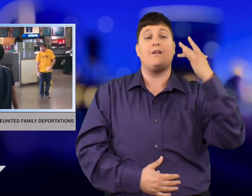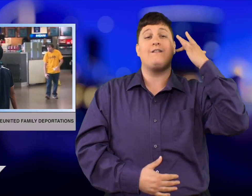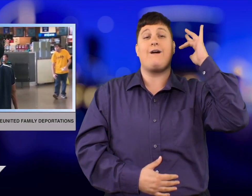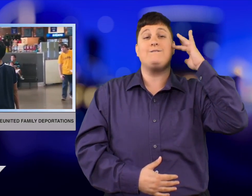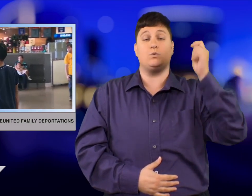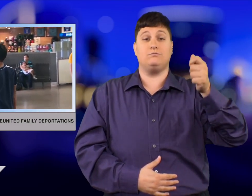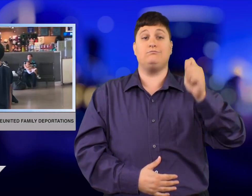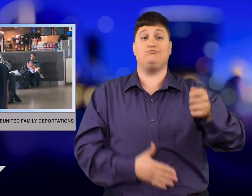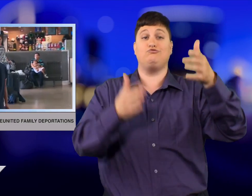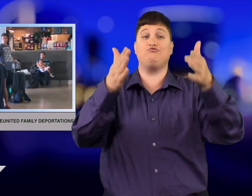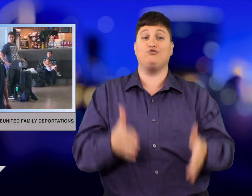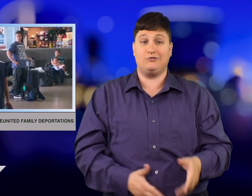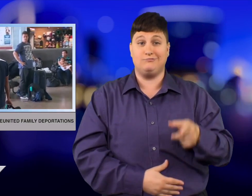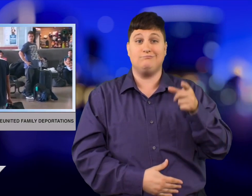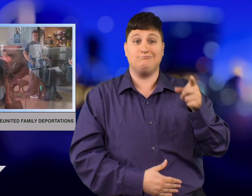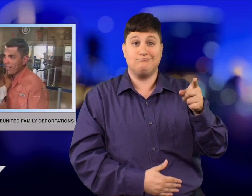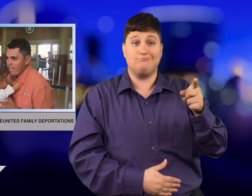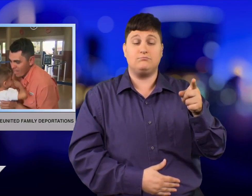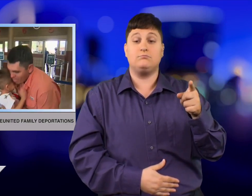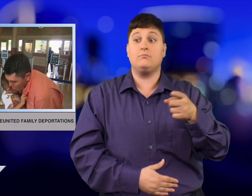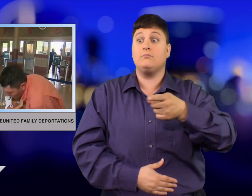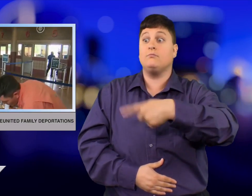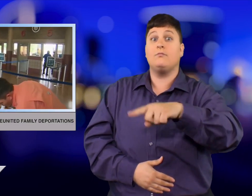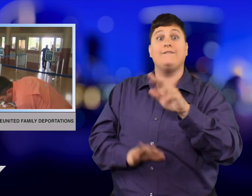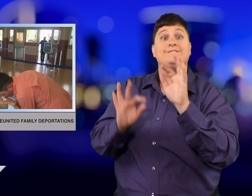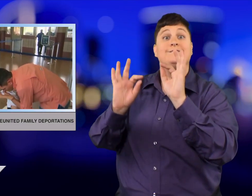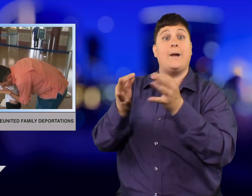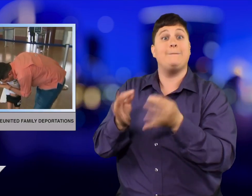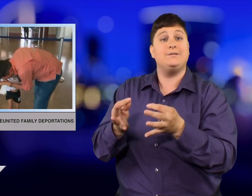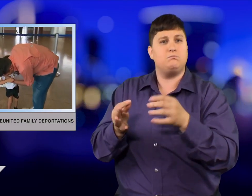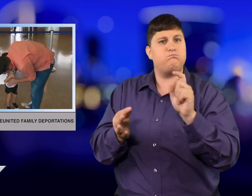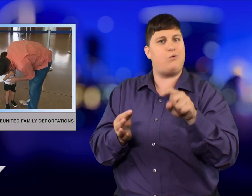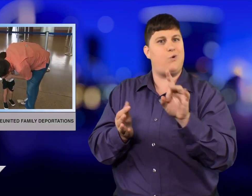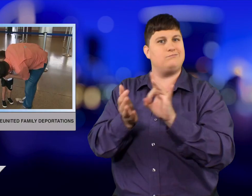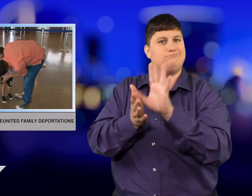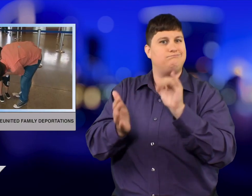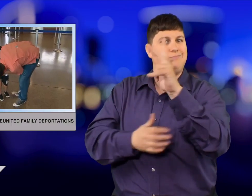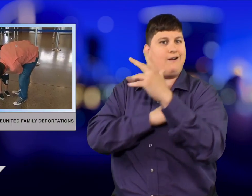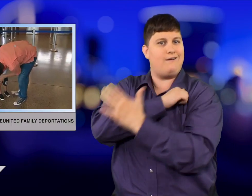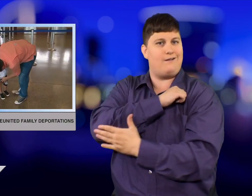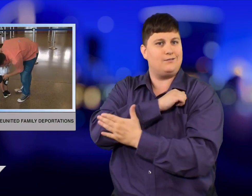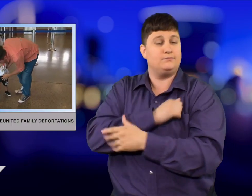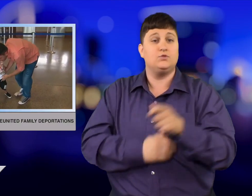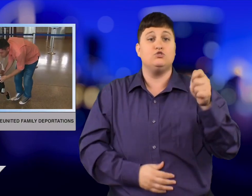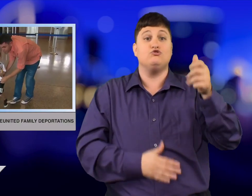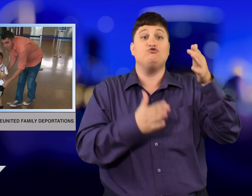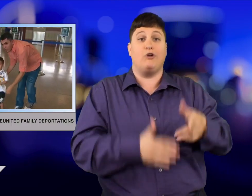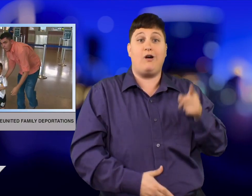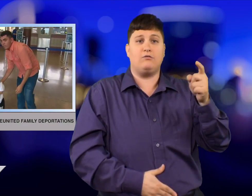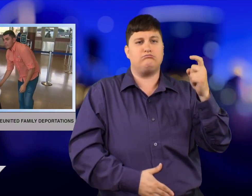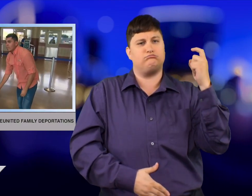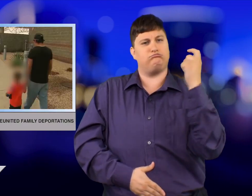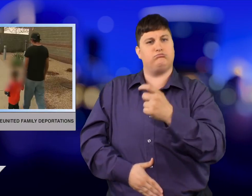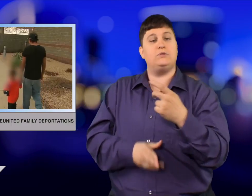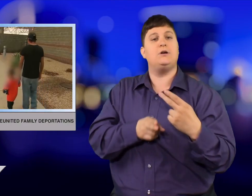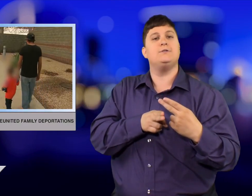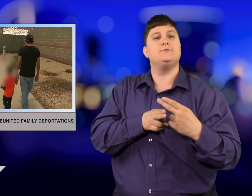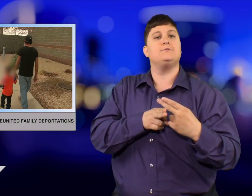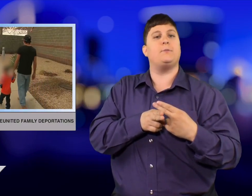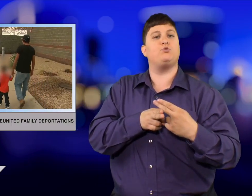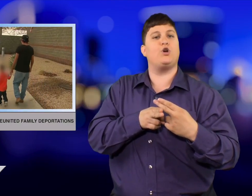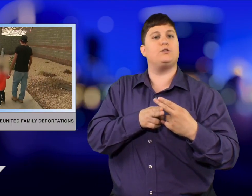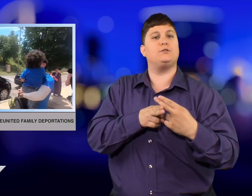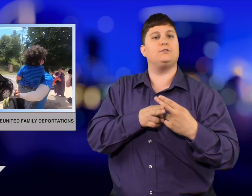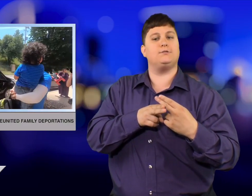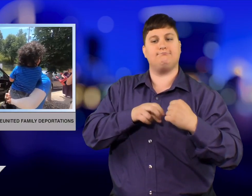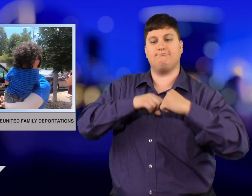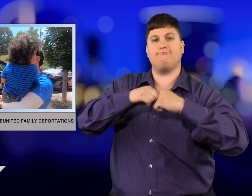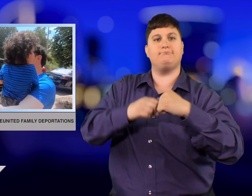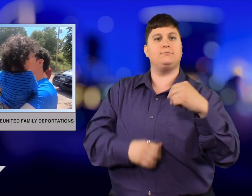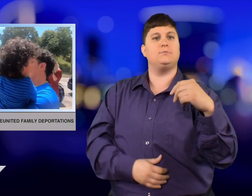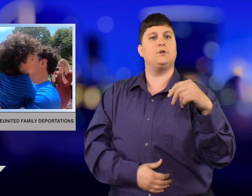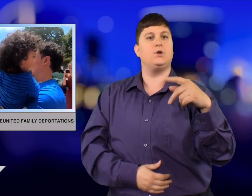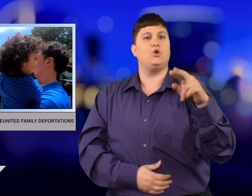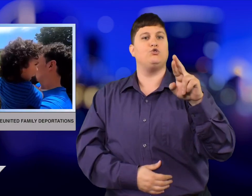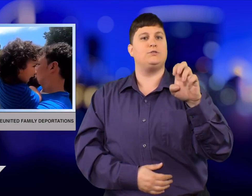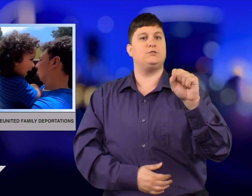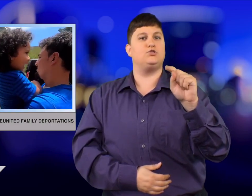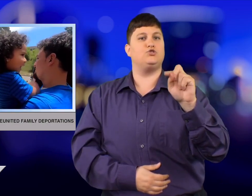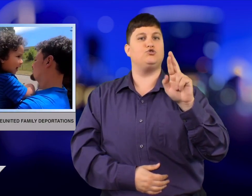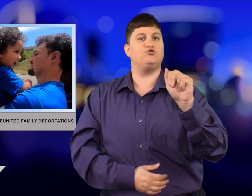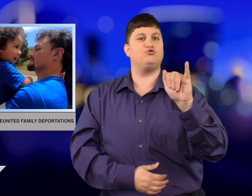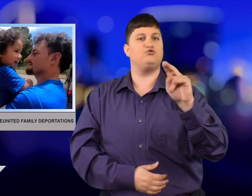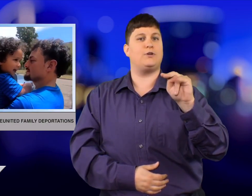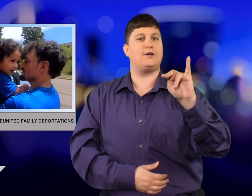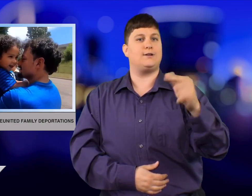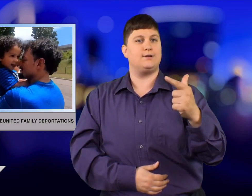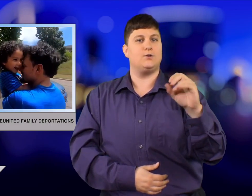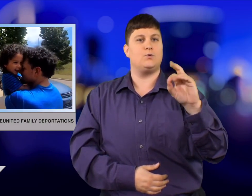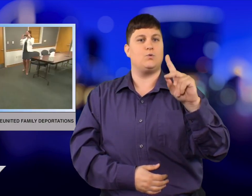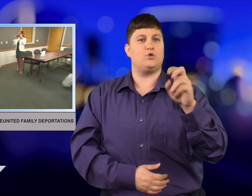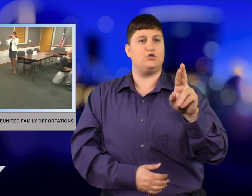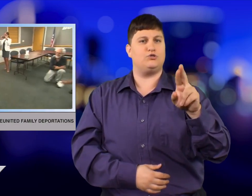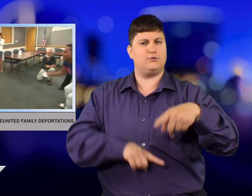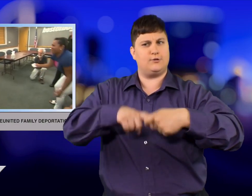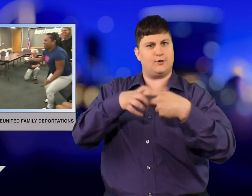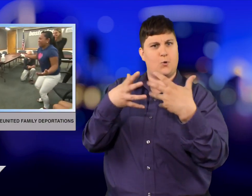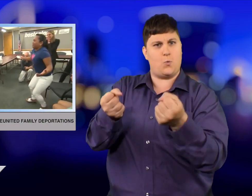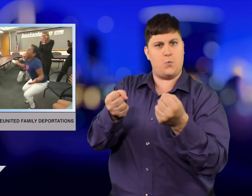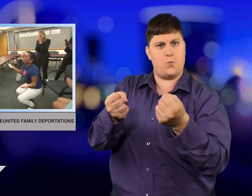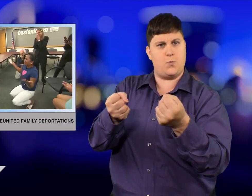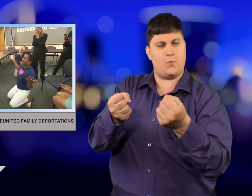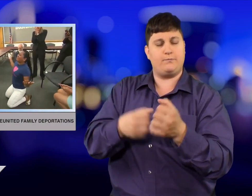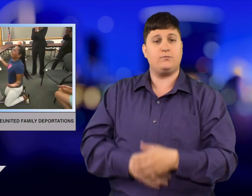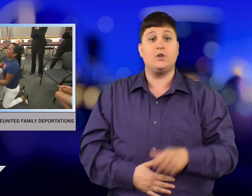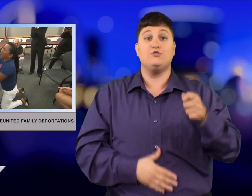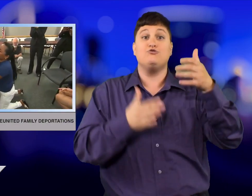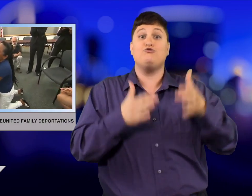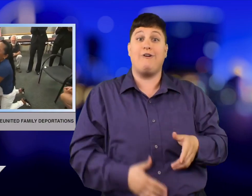A California judge granted a temporary restraining order on the deportation of reunited families.